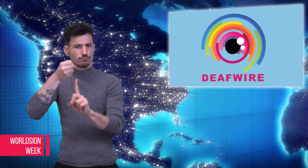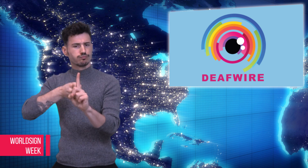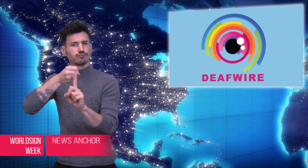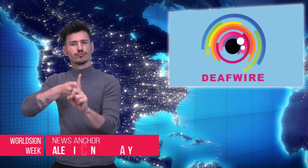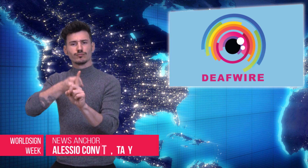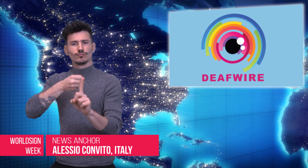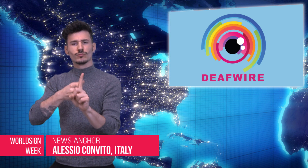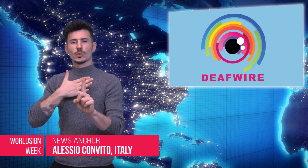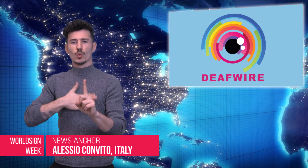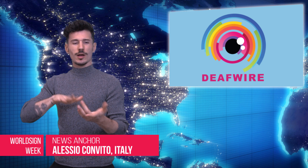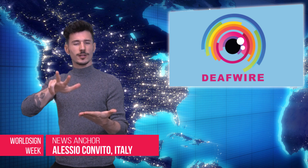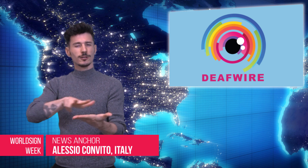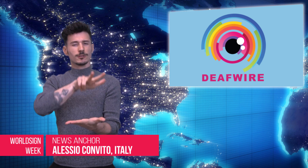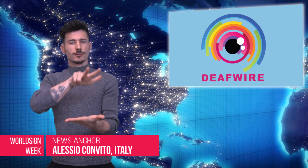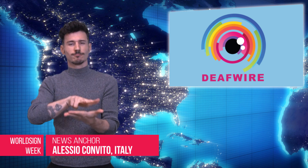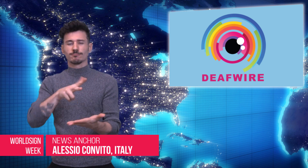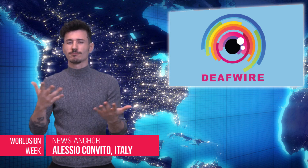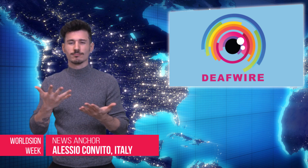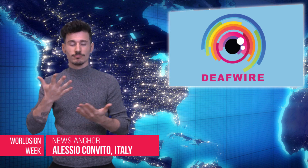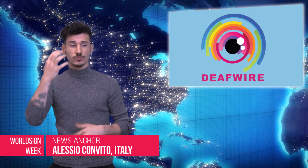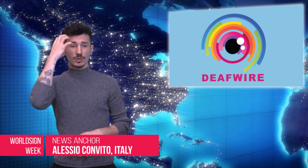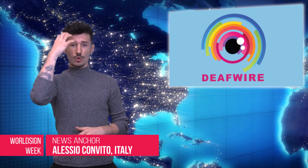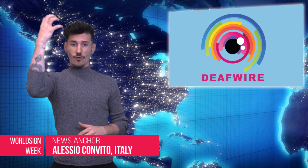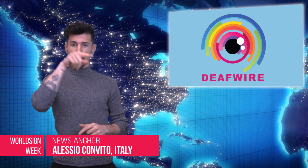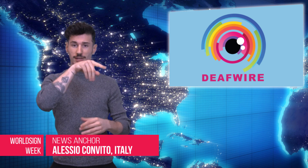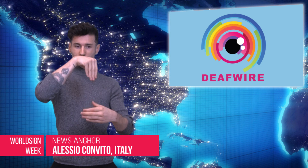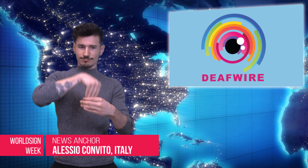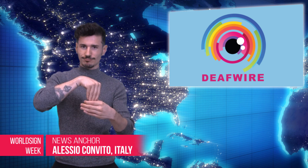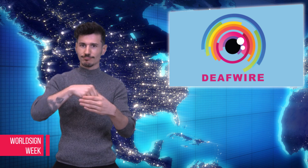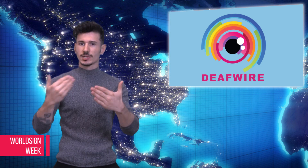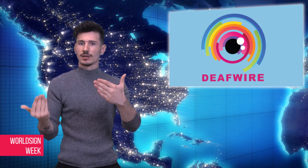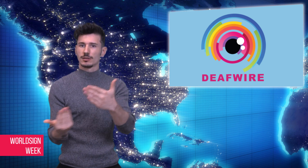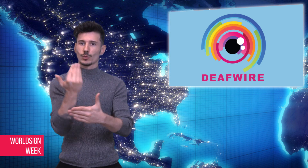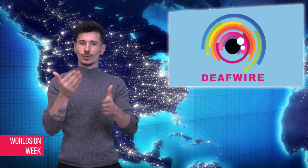[Alessio]: Members of the Deaf community are lobbying